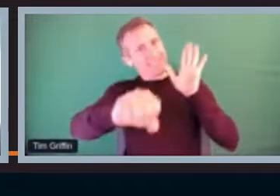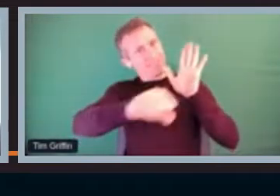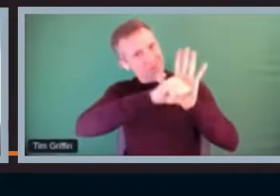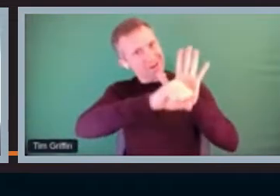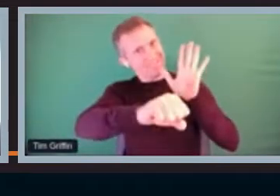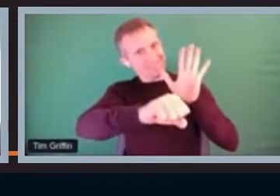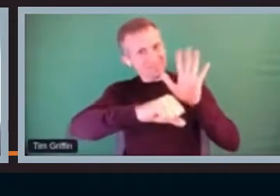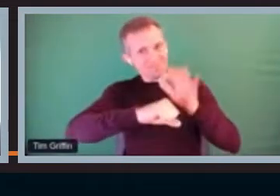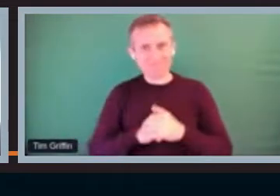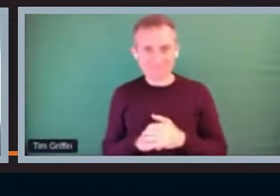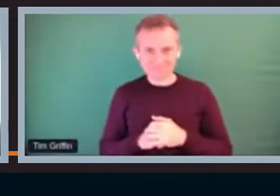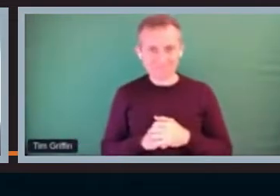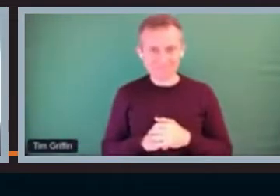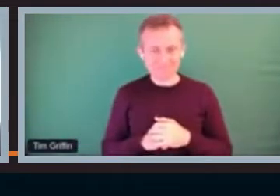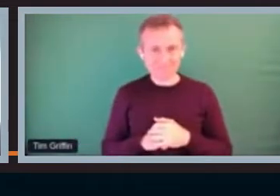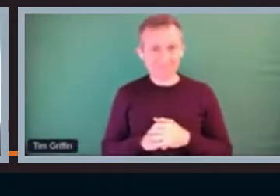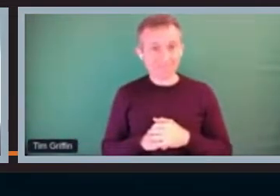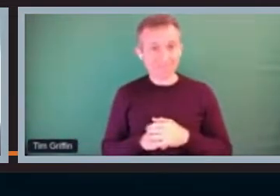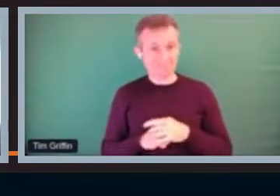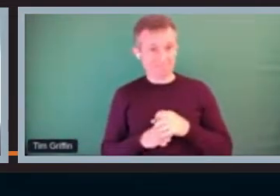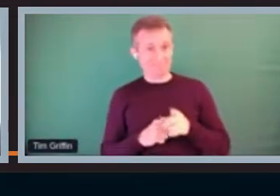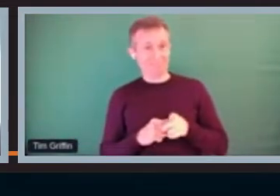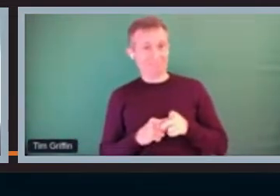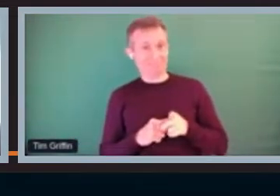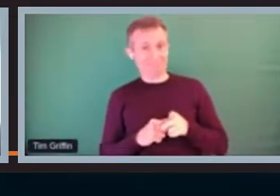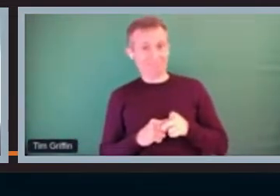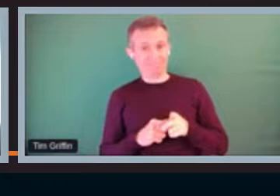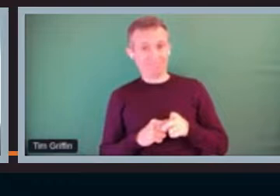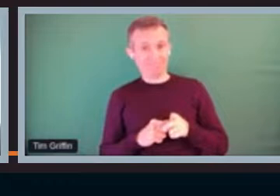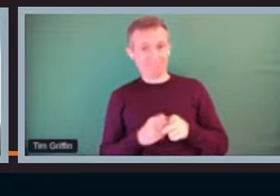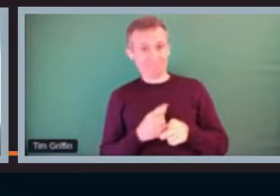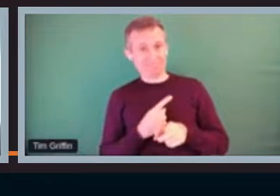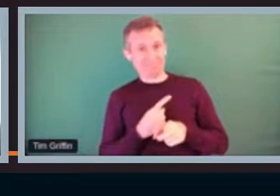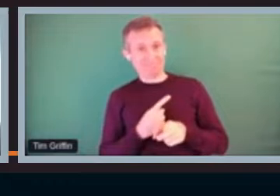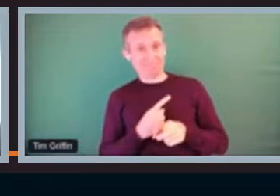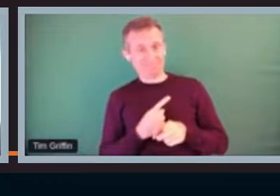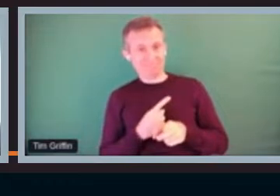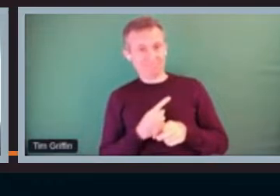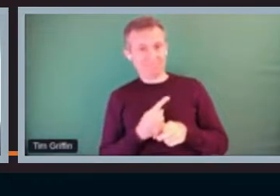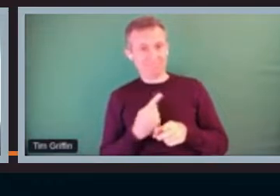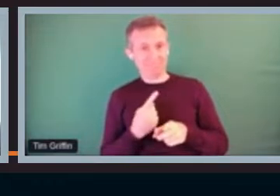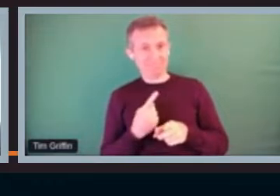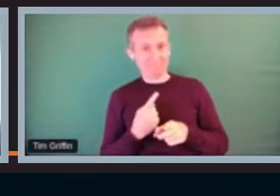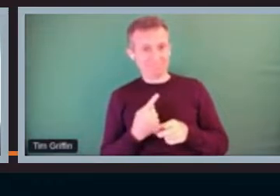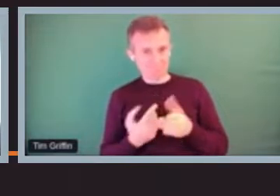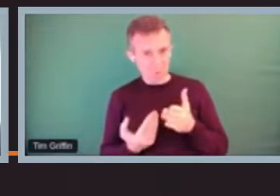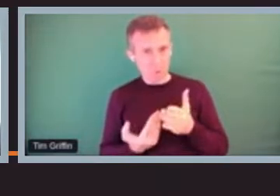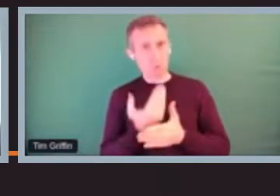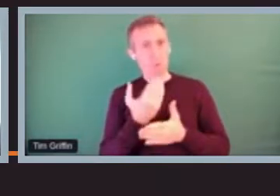This is a small part of an infographic I’m producing that explains our pilot process for new Educational Technology tools.